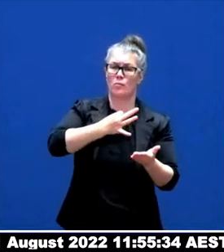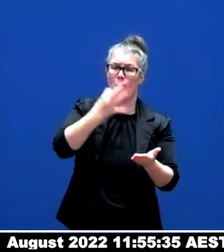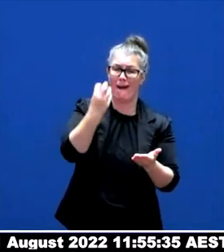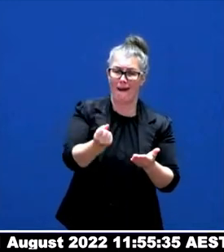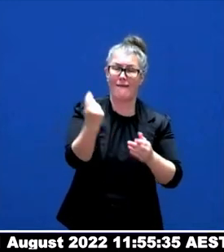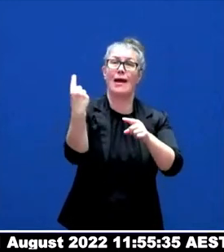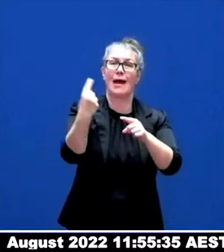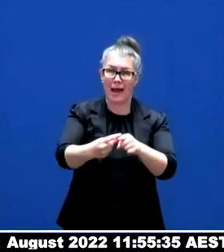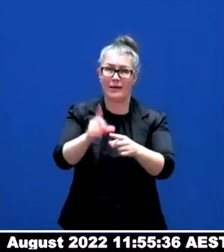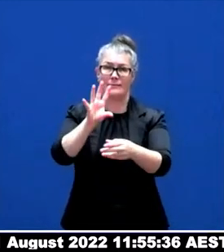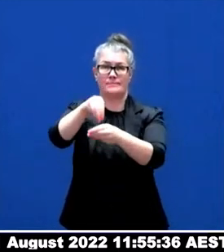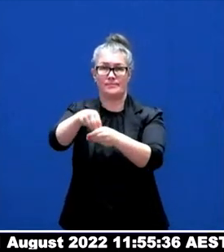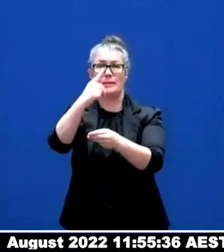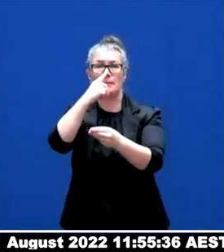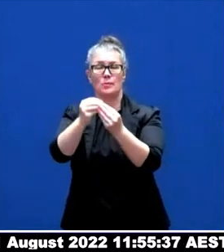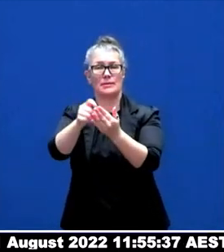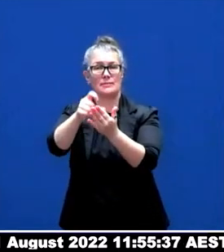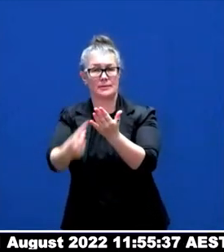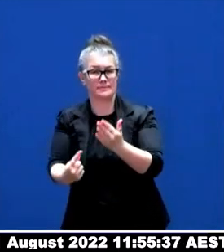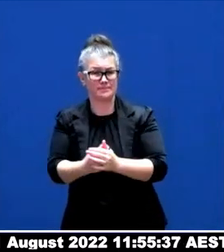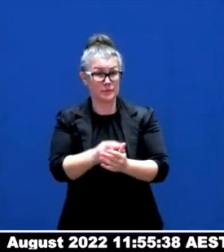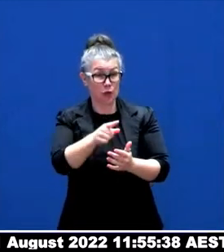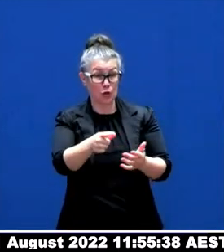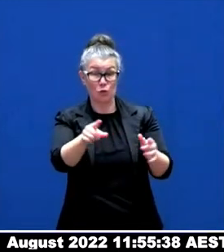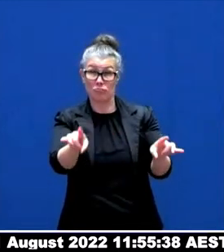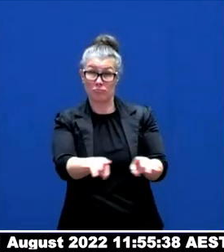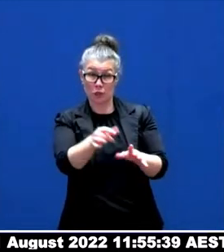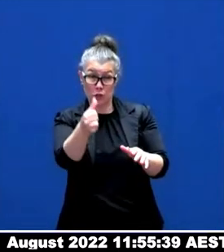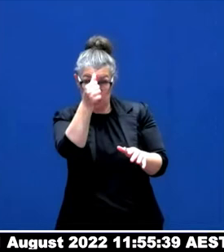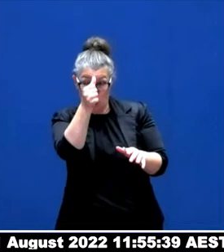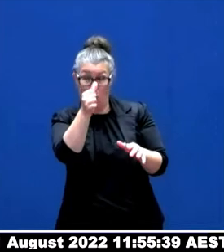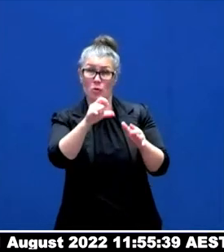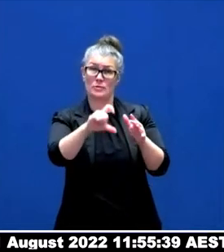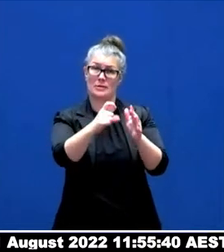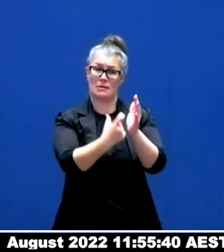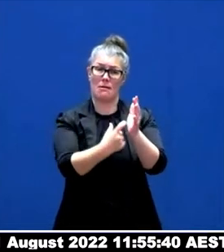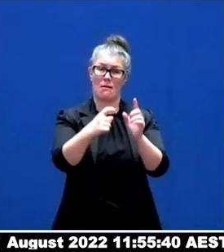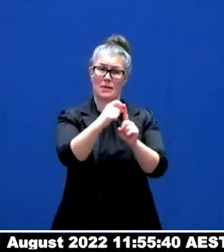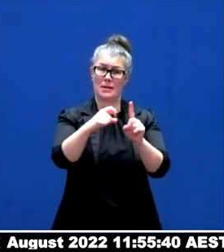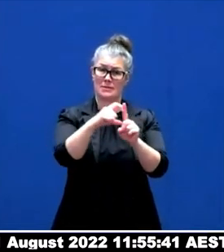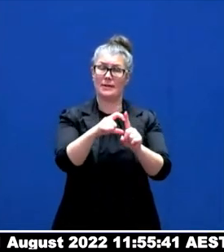So, the Convention - you're familiar with the Convention at all? I am. MS EASTMAN: So, the Convention sets out a range of different